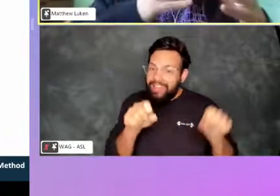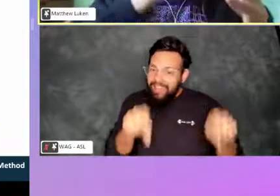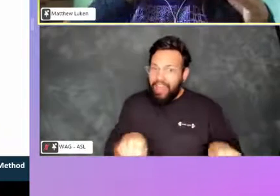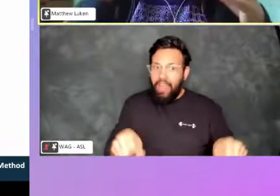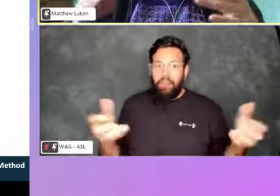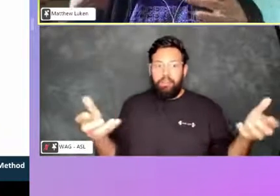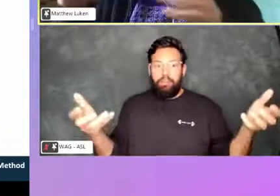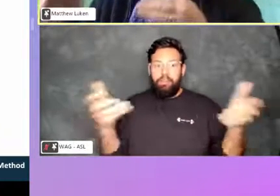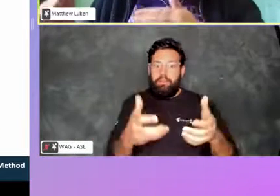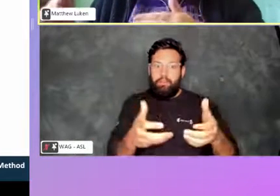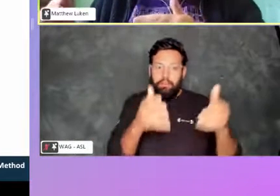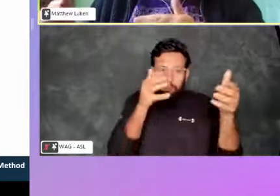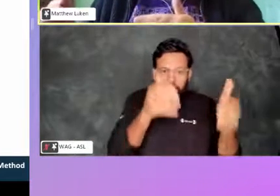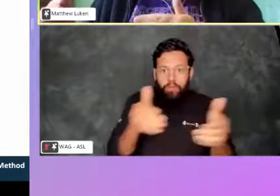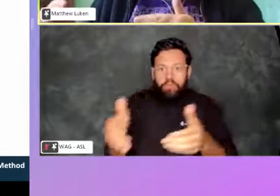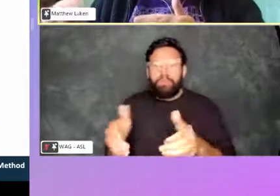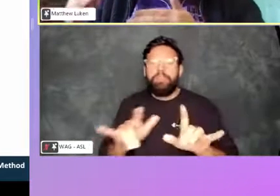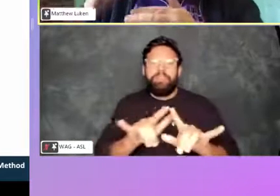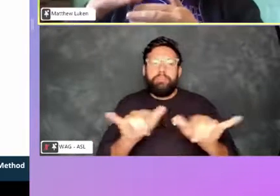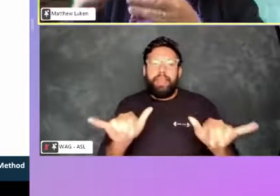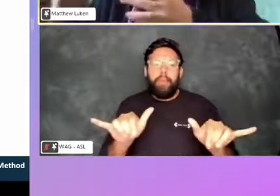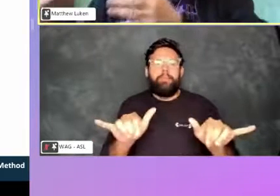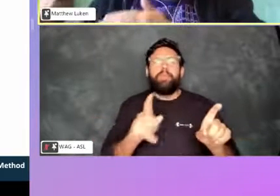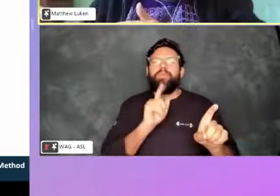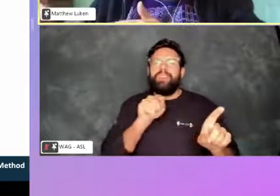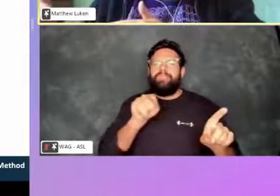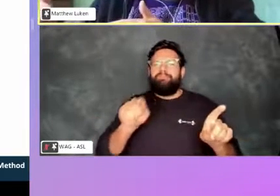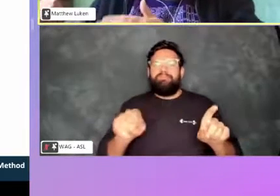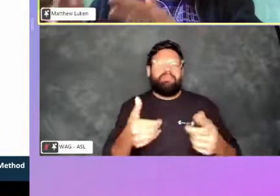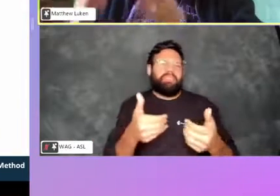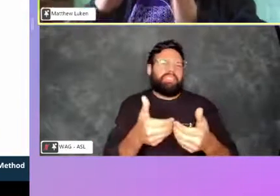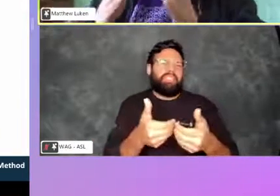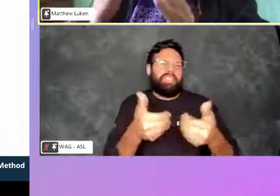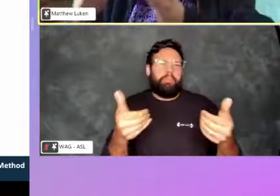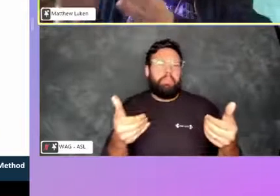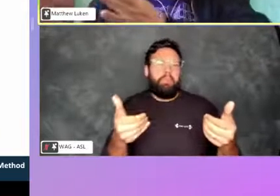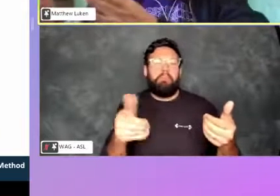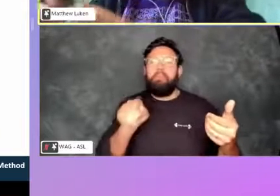doing this concurrently. That's fantastic. But, more